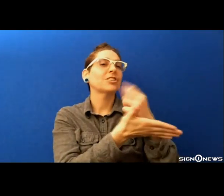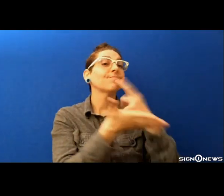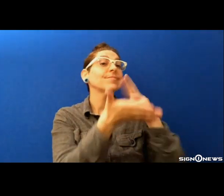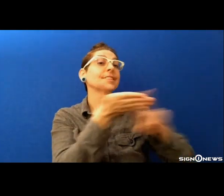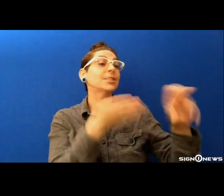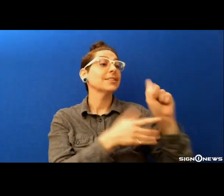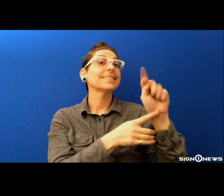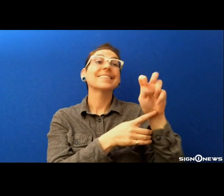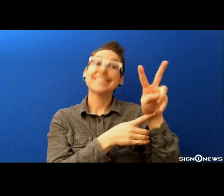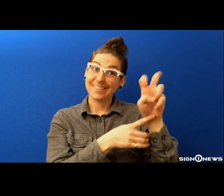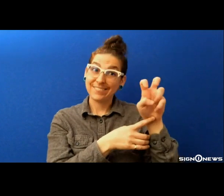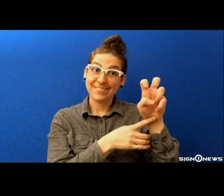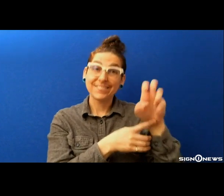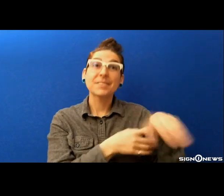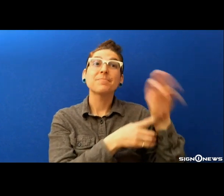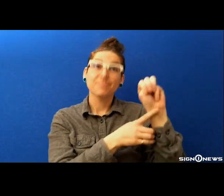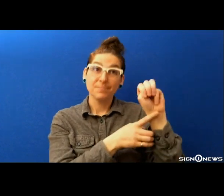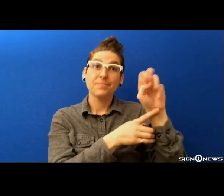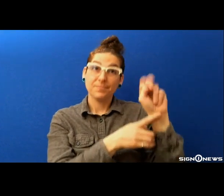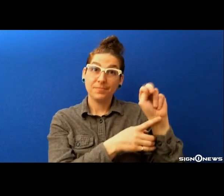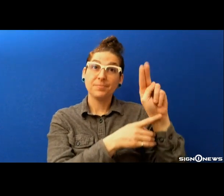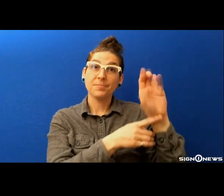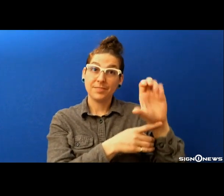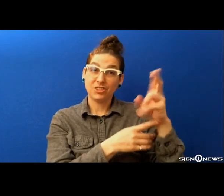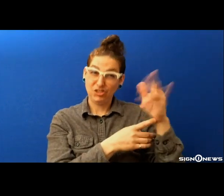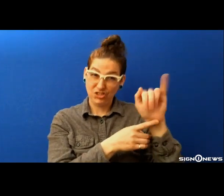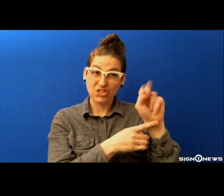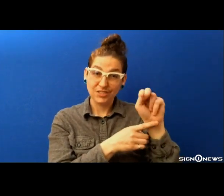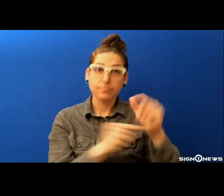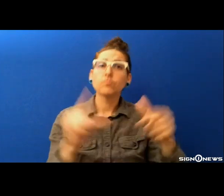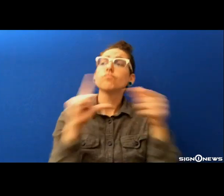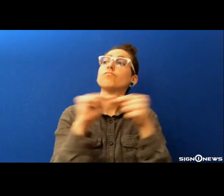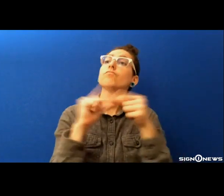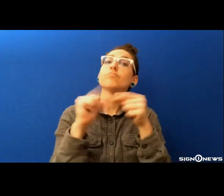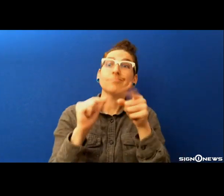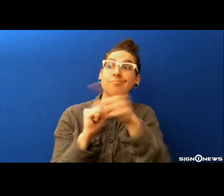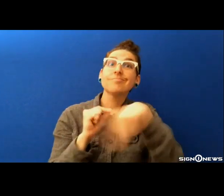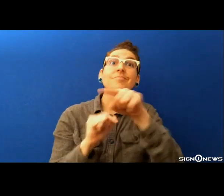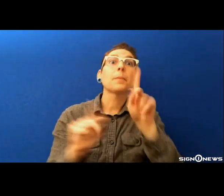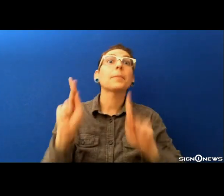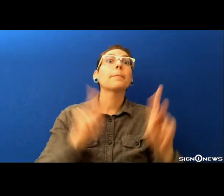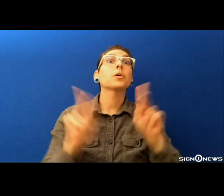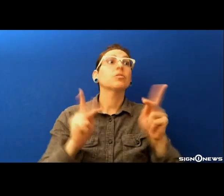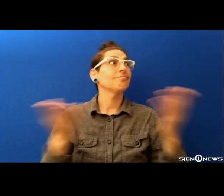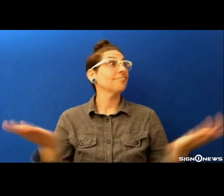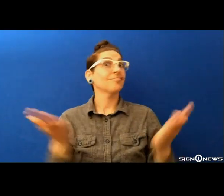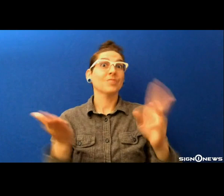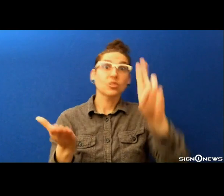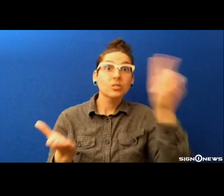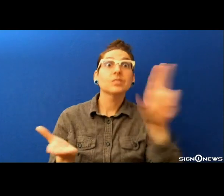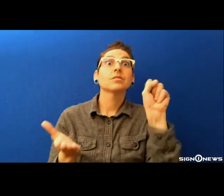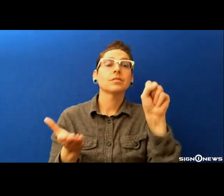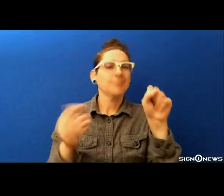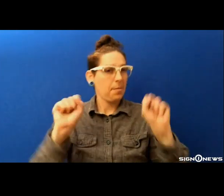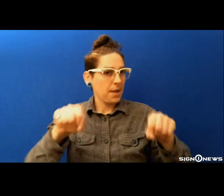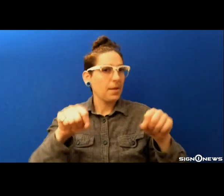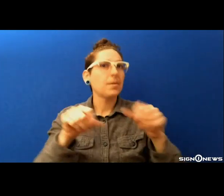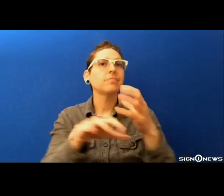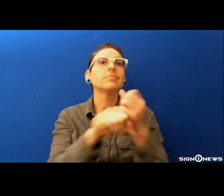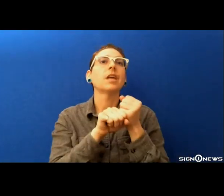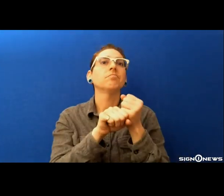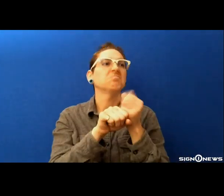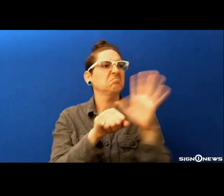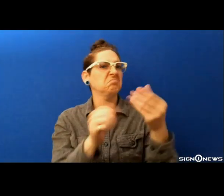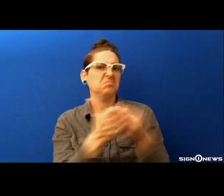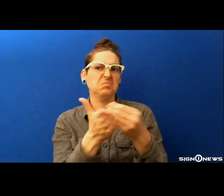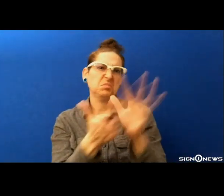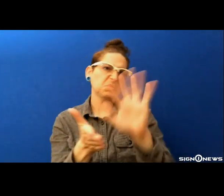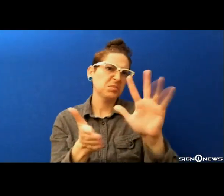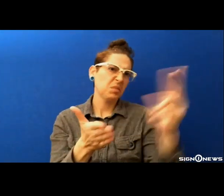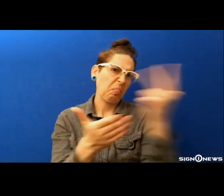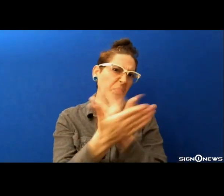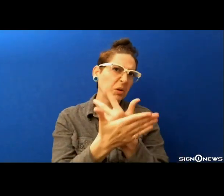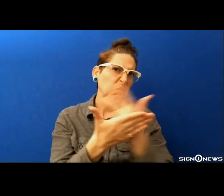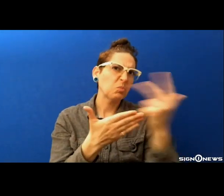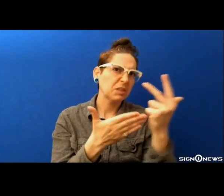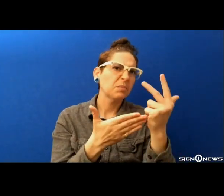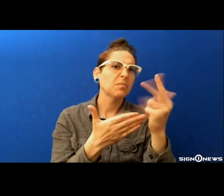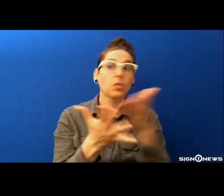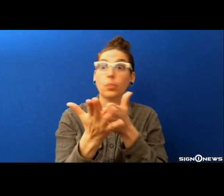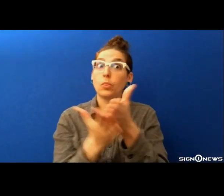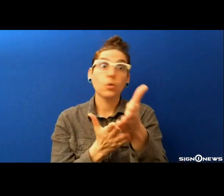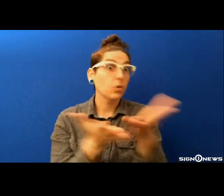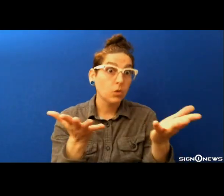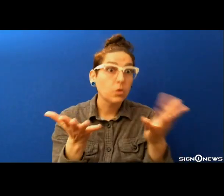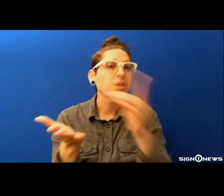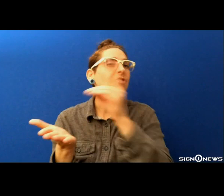Treasury Secretary Steve Mnuchin says Americans could receive funds in three weeks through